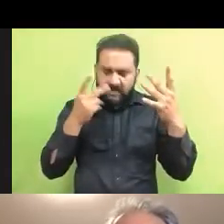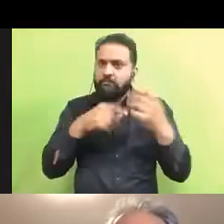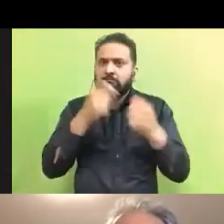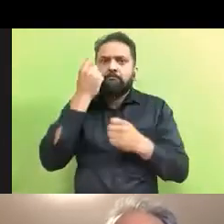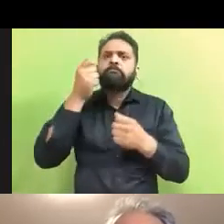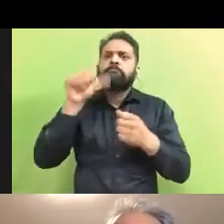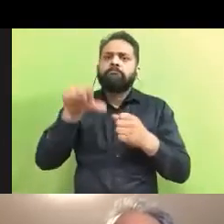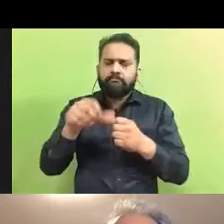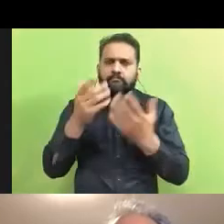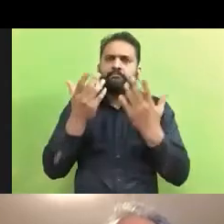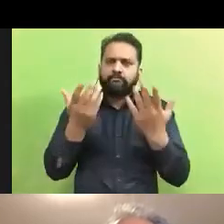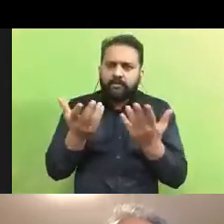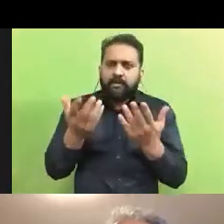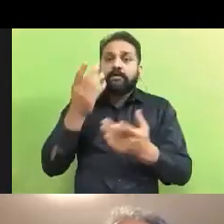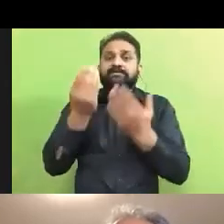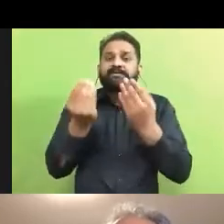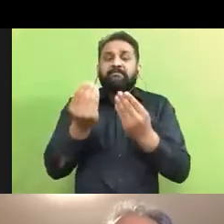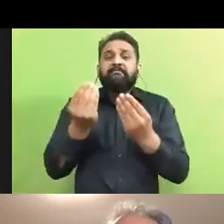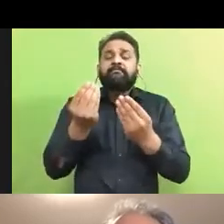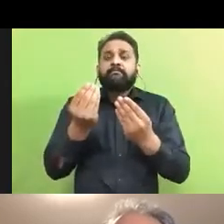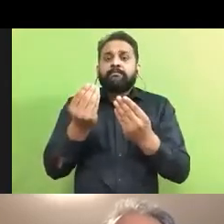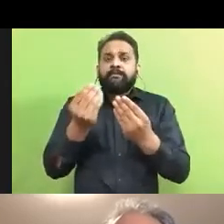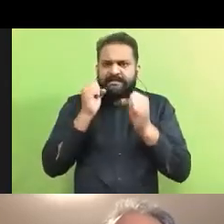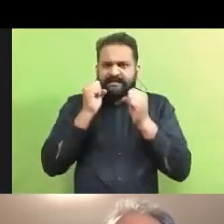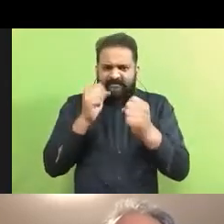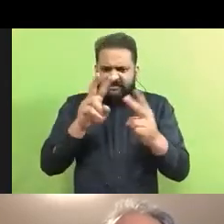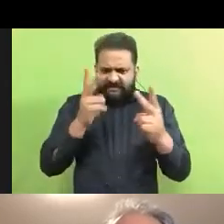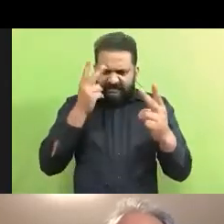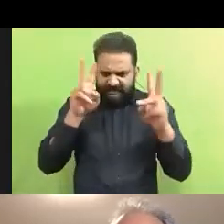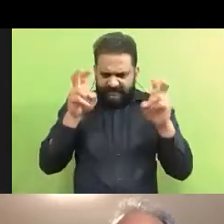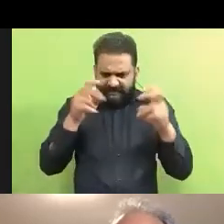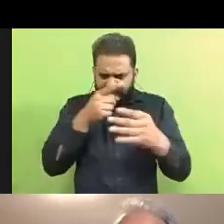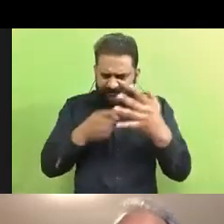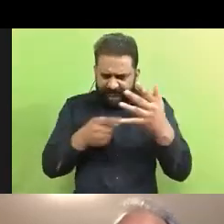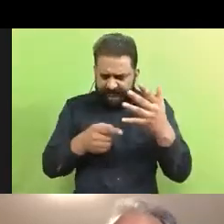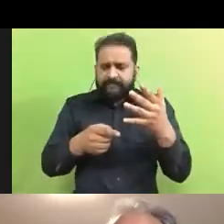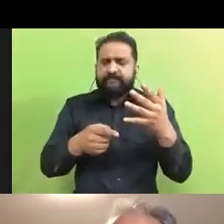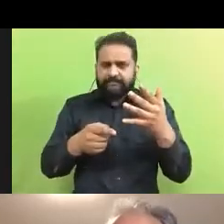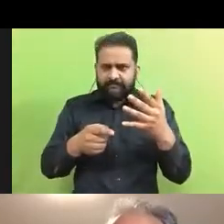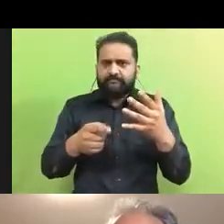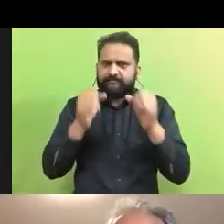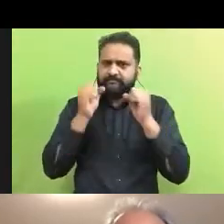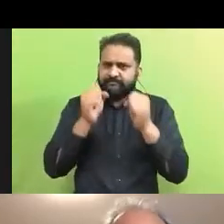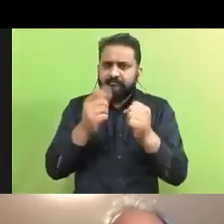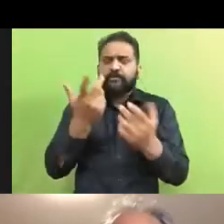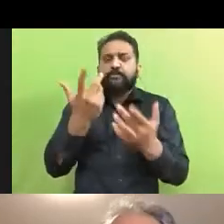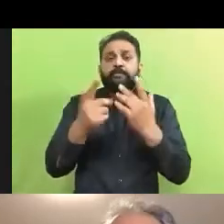some of the typical things in the industry or about the law you may not understand